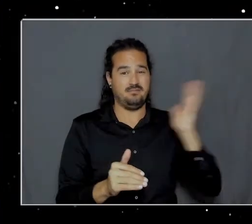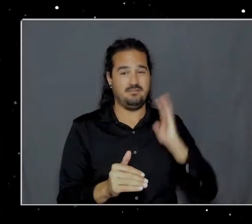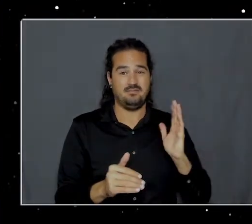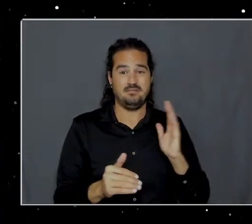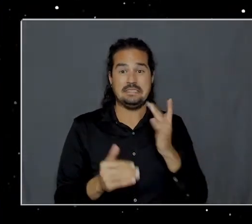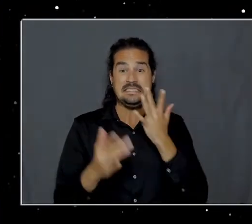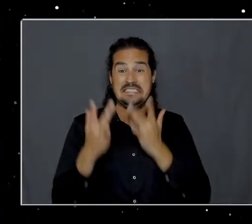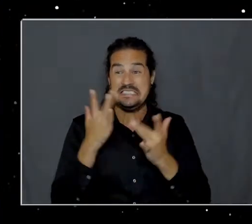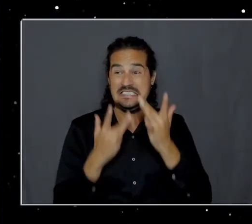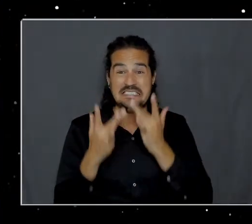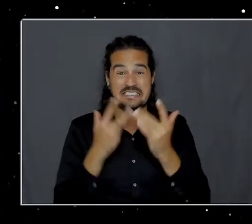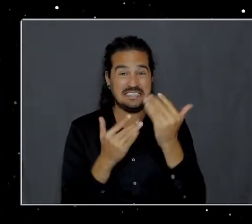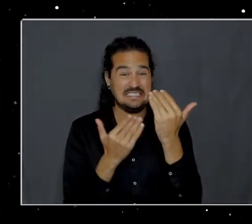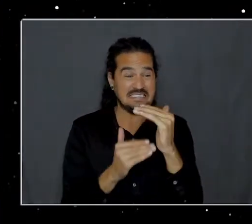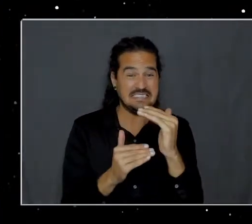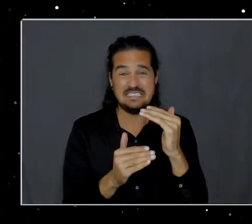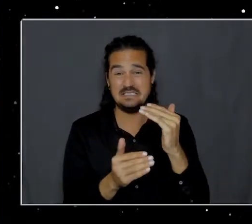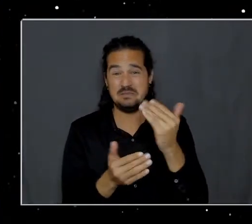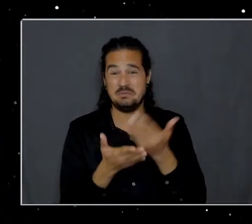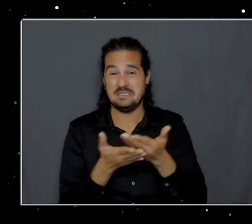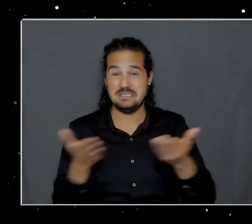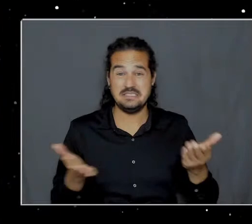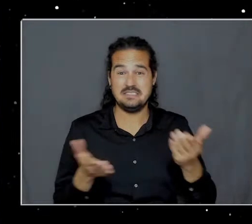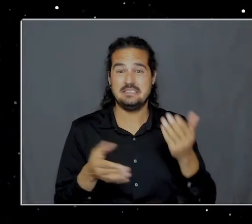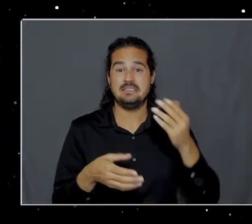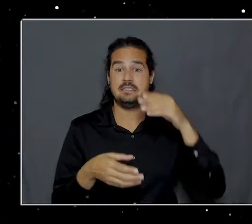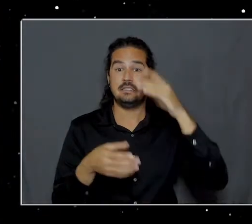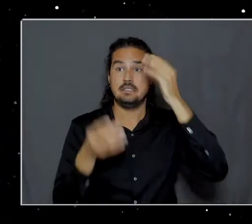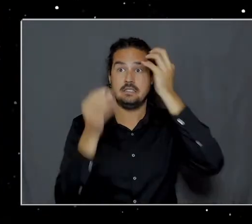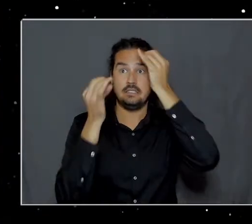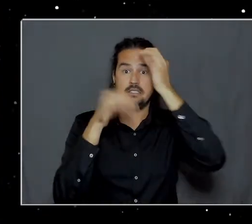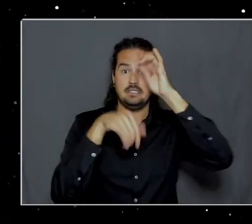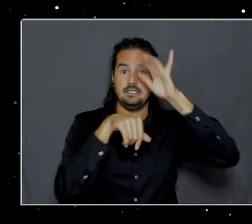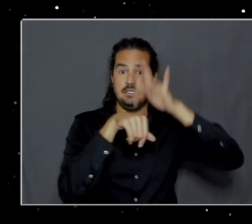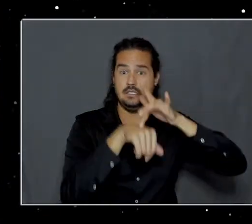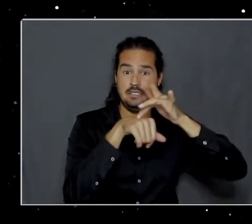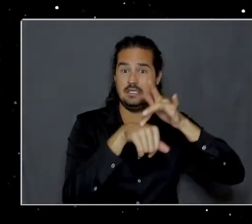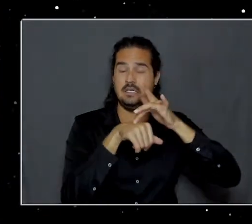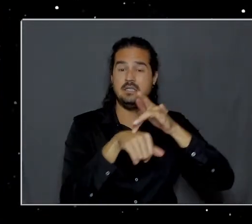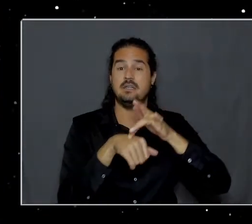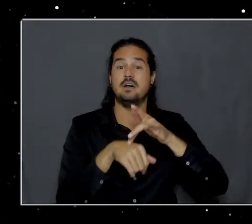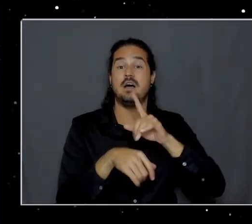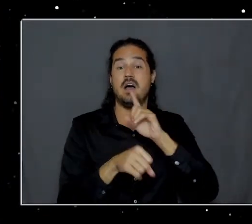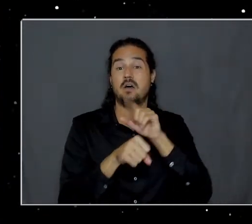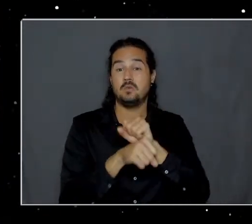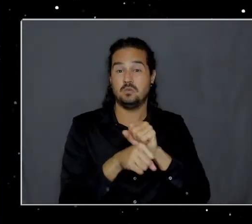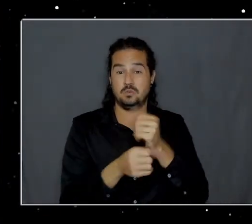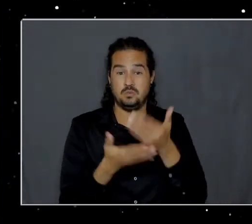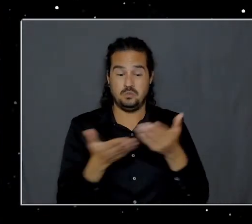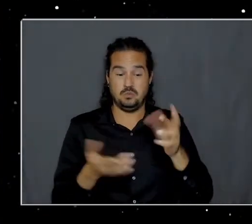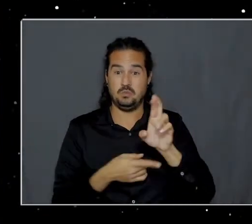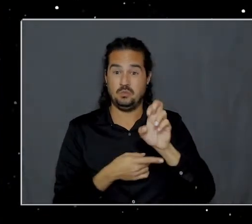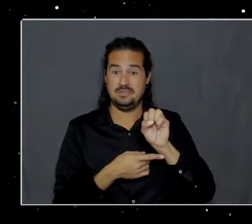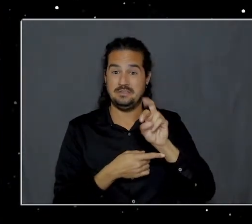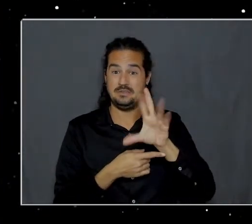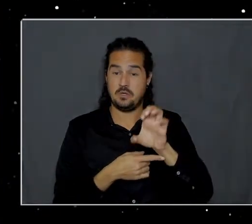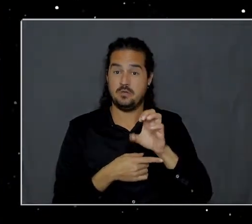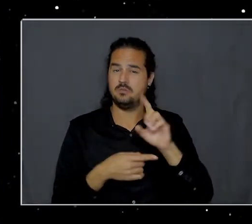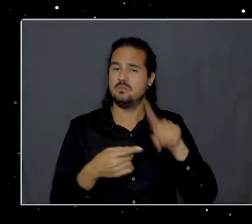THE TRUTH OF THE MATTER IS THAT WE'RE NO LONGER LIMITED IN THE SAME WAYS THAT WE USED TO BE. SCARCITY IS A FIGMENT OF OUR